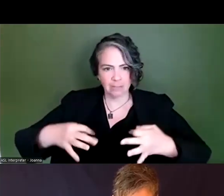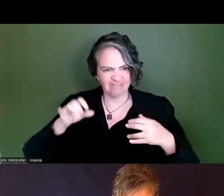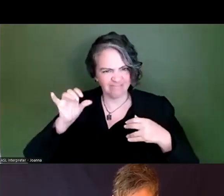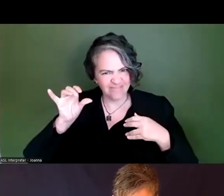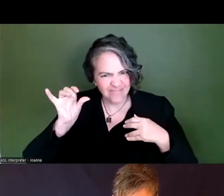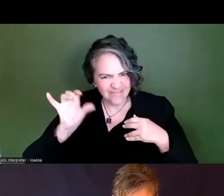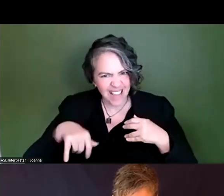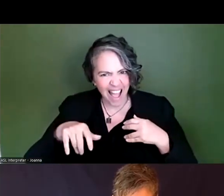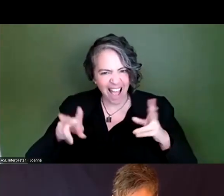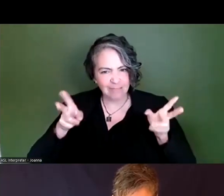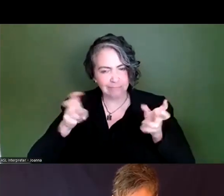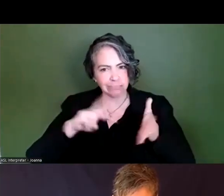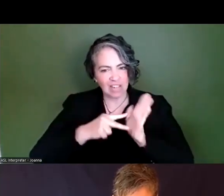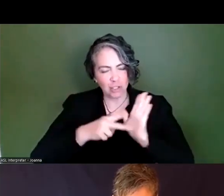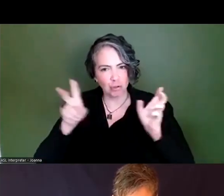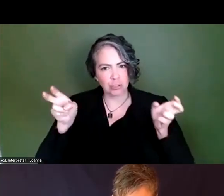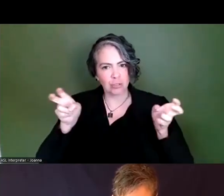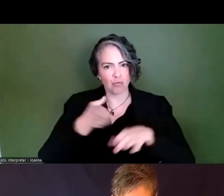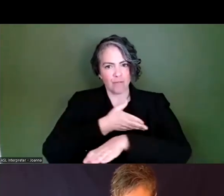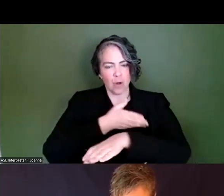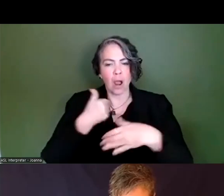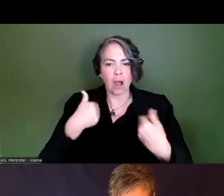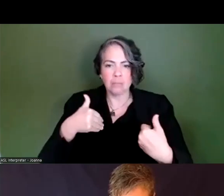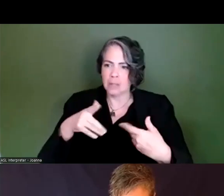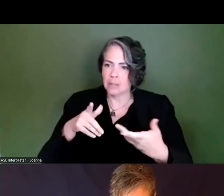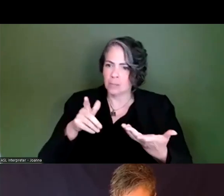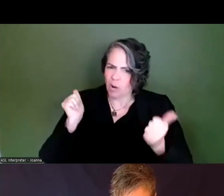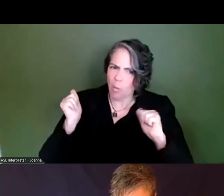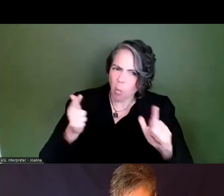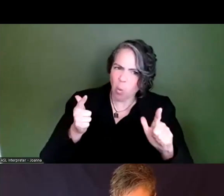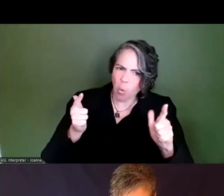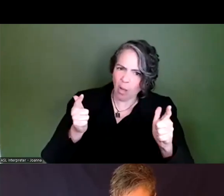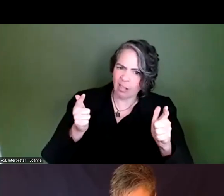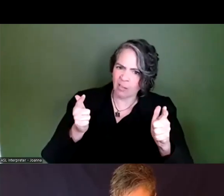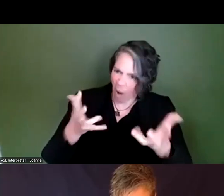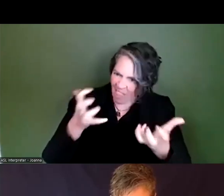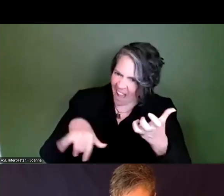like who here today can't fit under that umbrella, you know, don't we all want to be to be well?